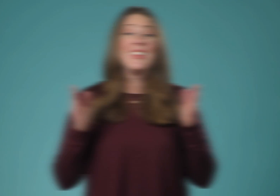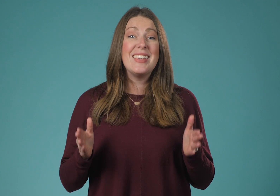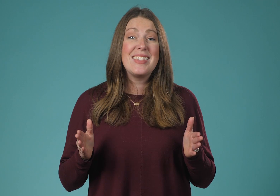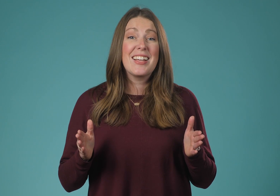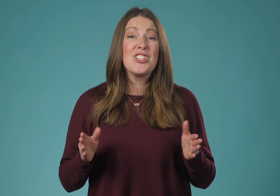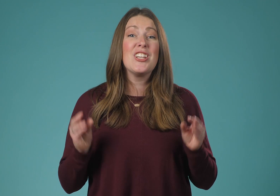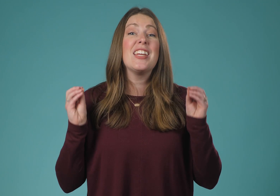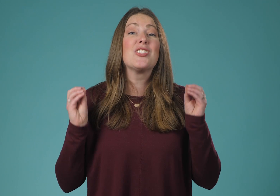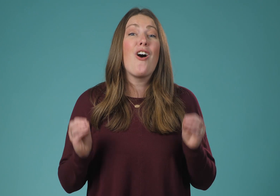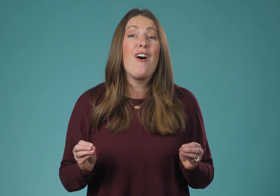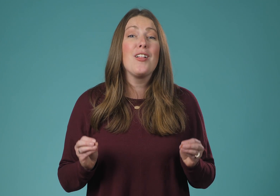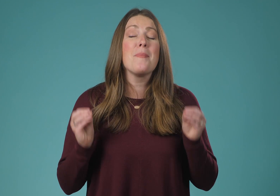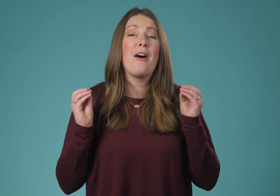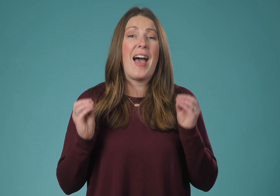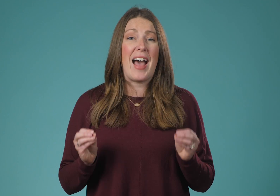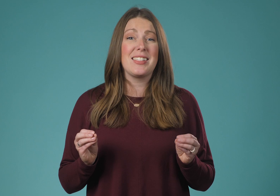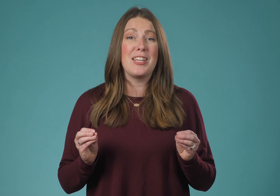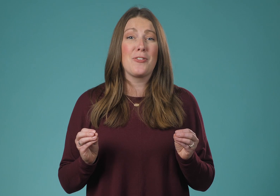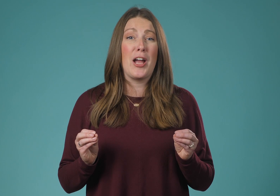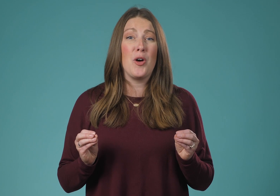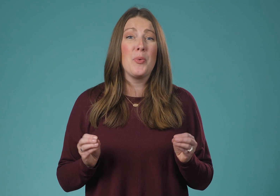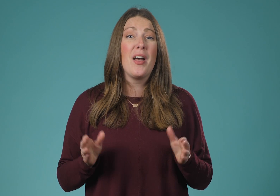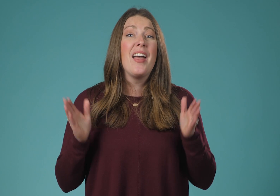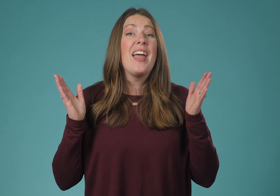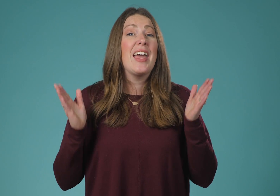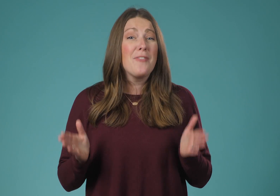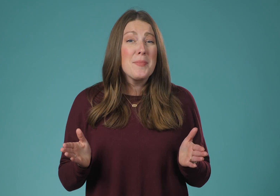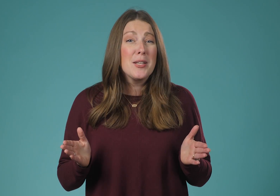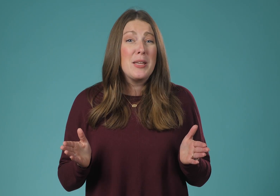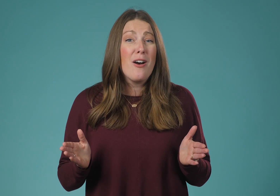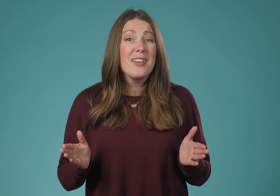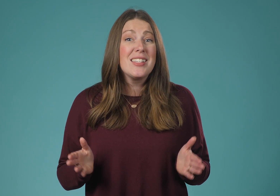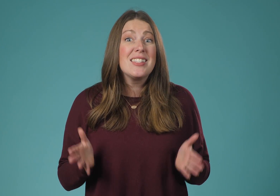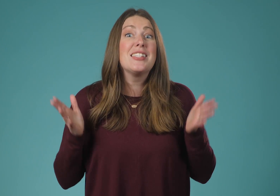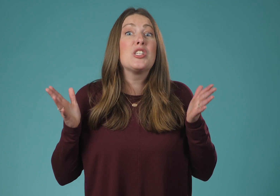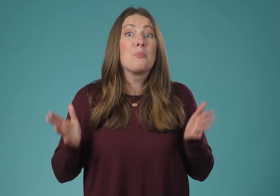This section is all about asking for help and if I'm gonna be honest this